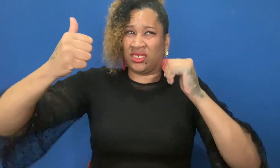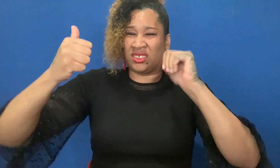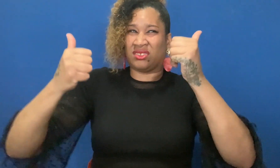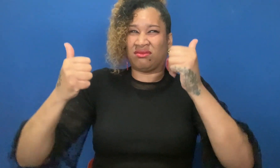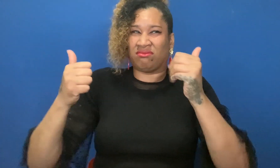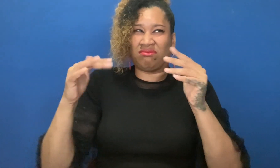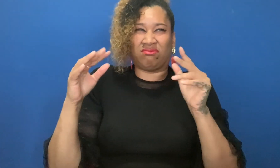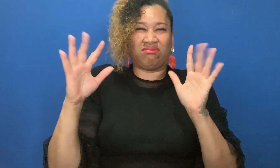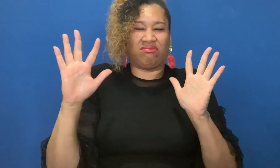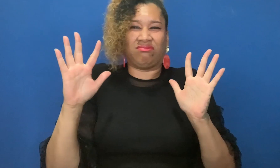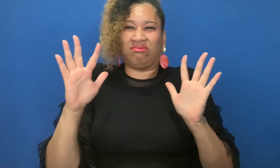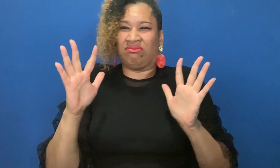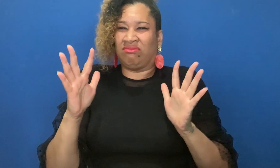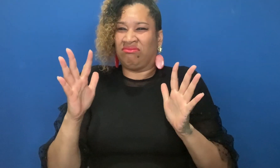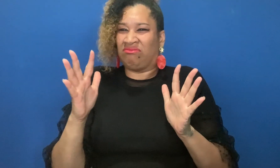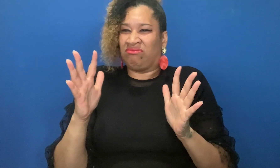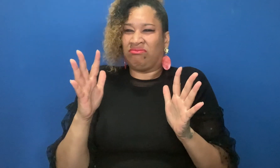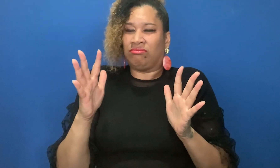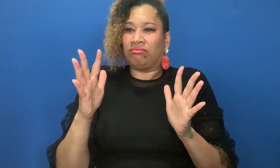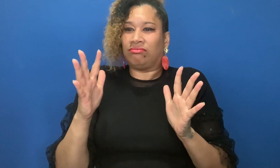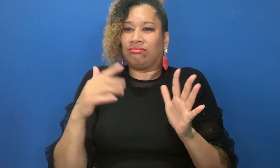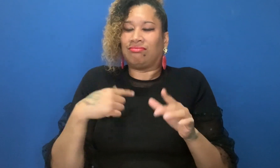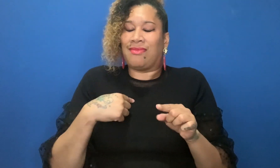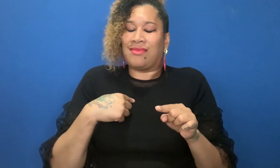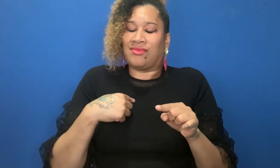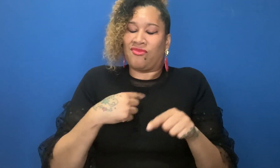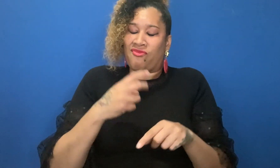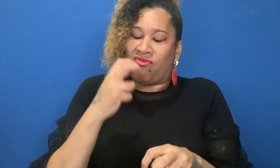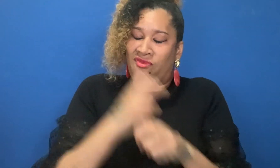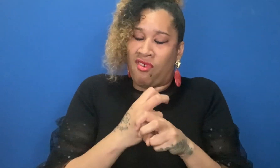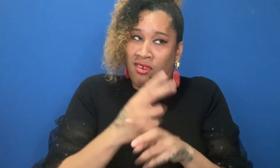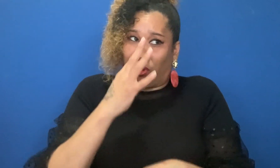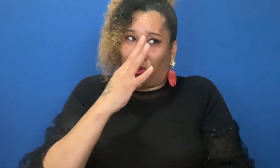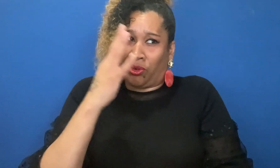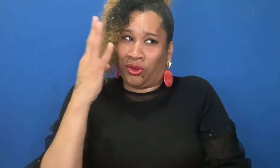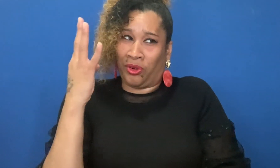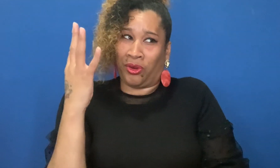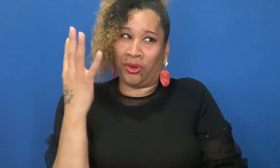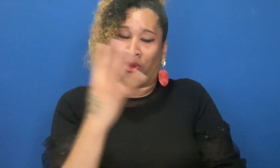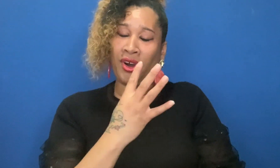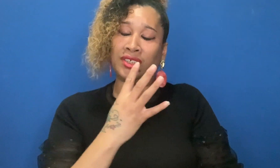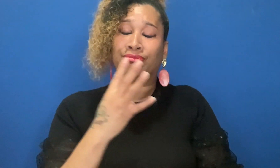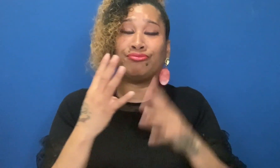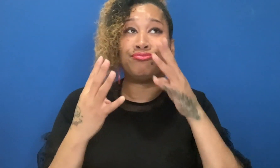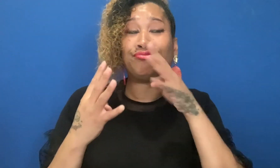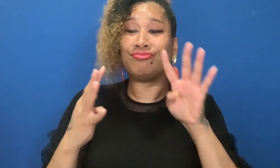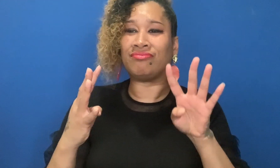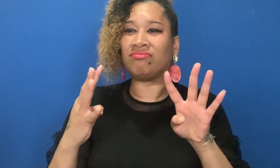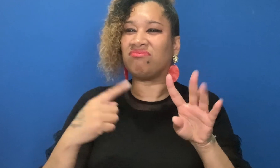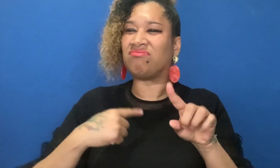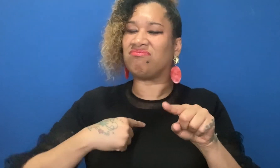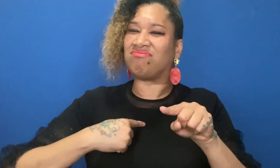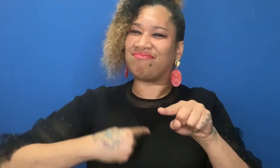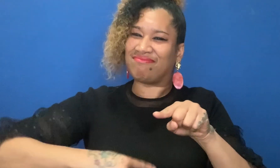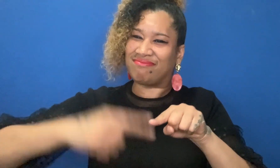of white people on campus, it is hard for me to ignore them.